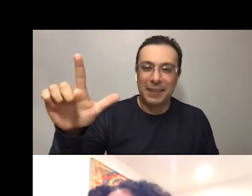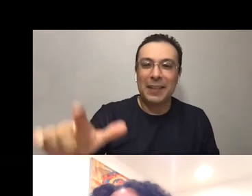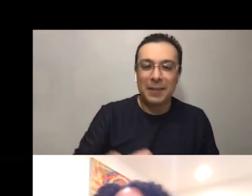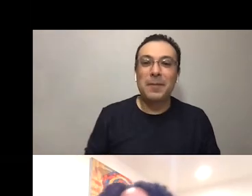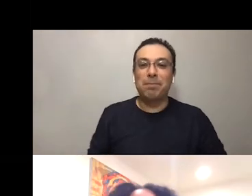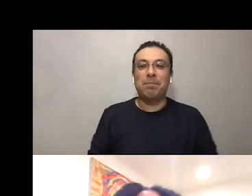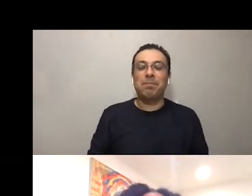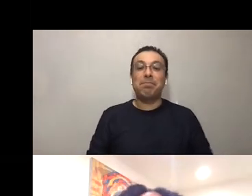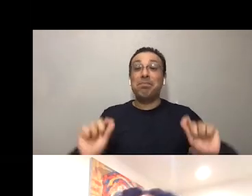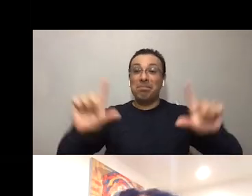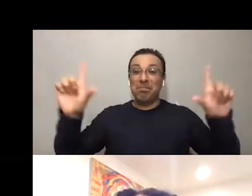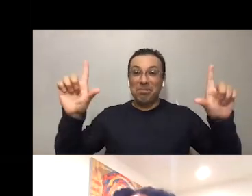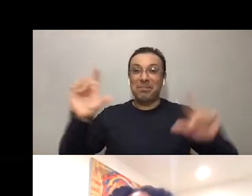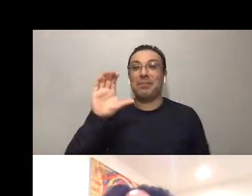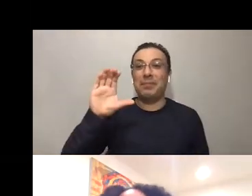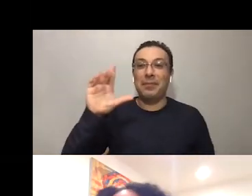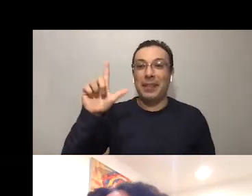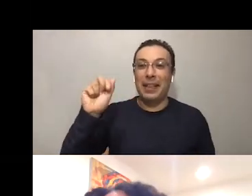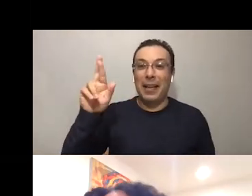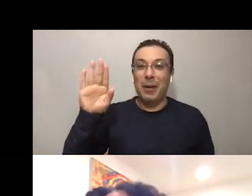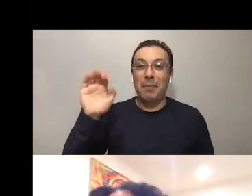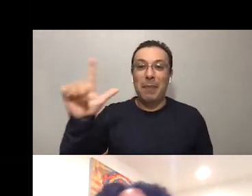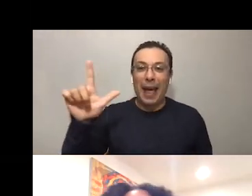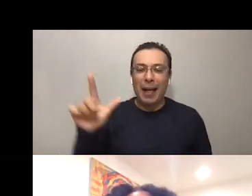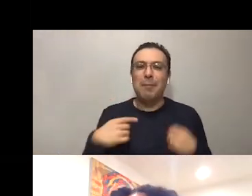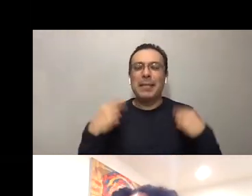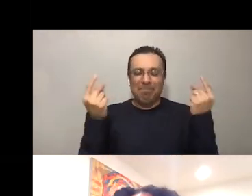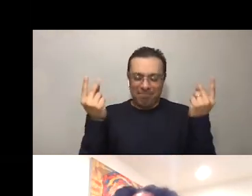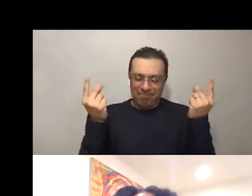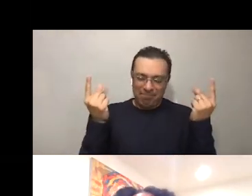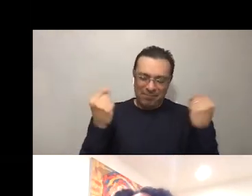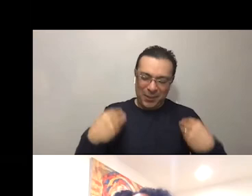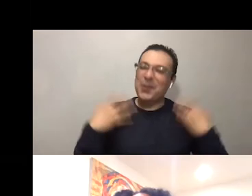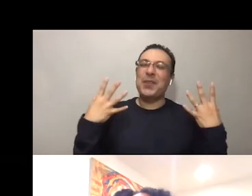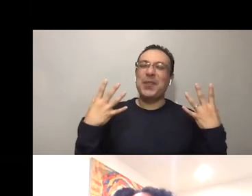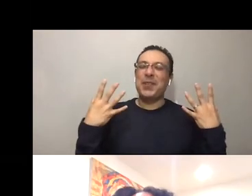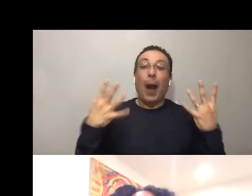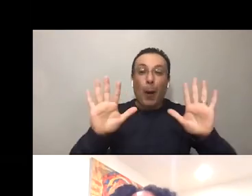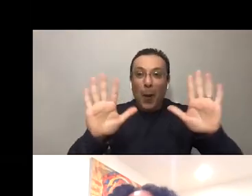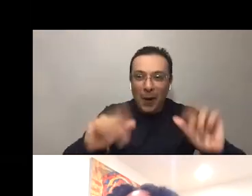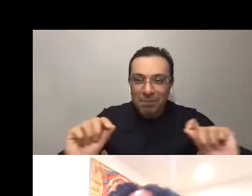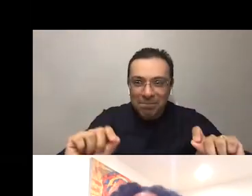Good afternoon, good morning, and good evening to those that are joining us on the East or the West Coast